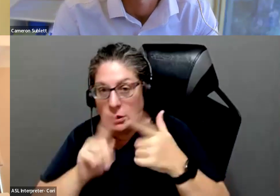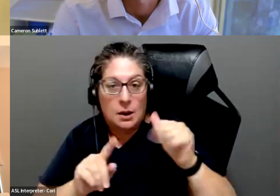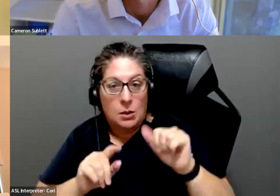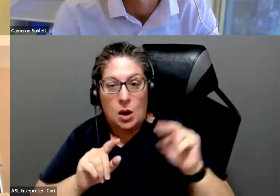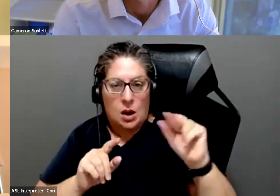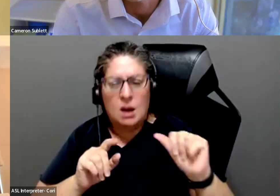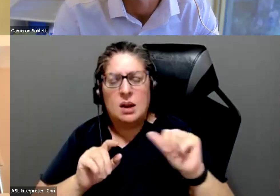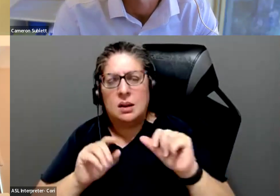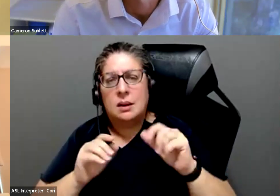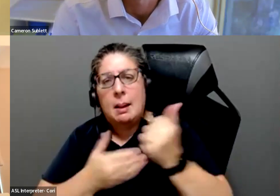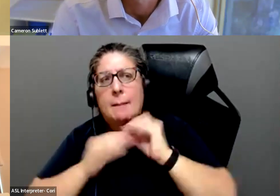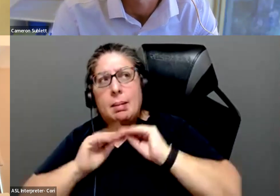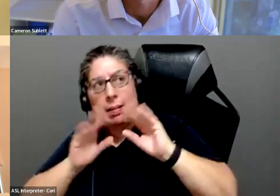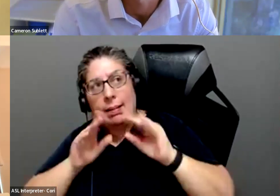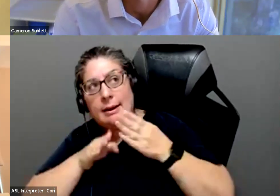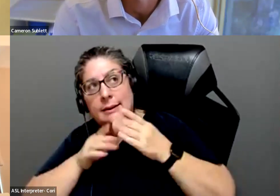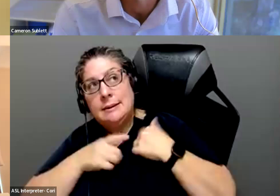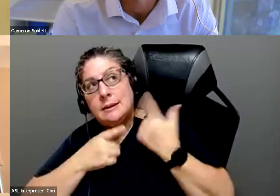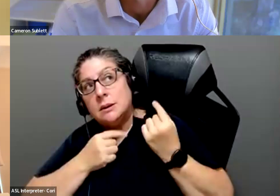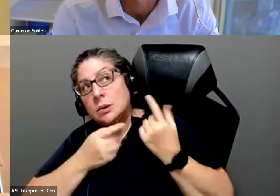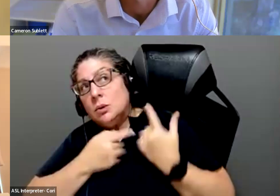It is clarified paths for them so it is making a material